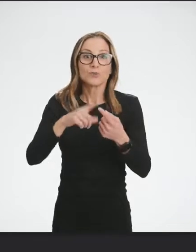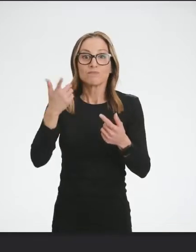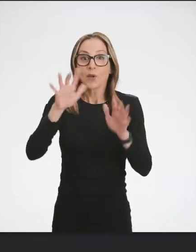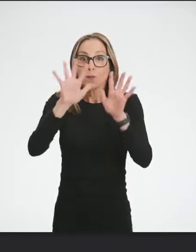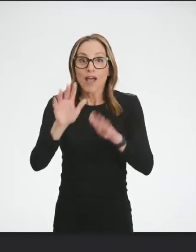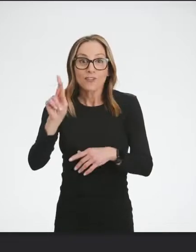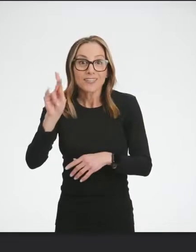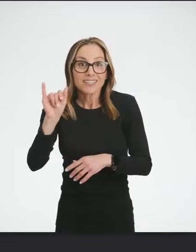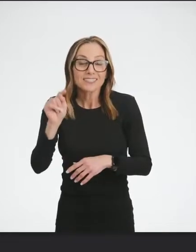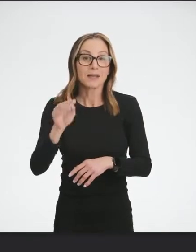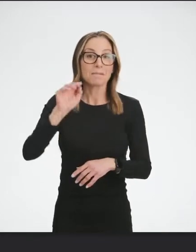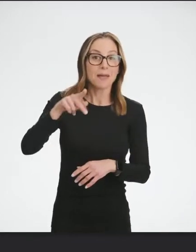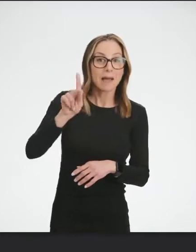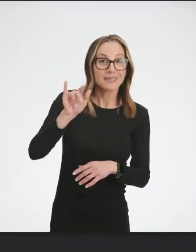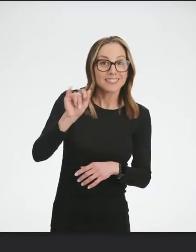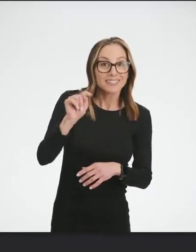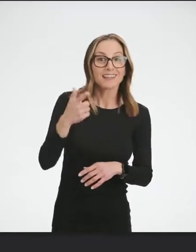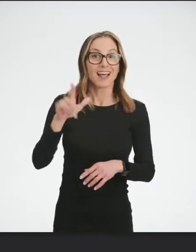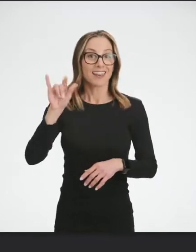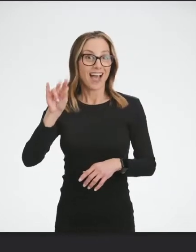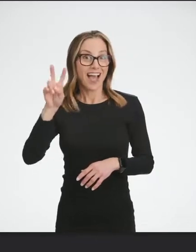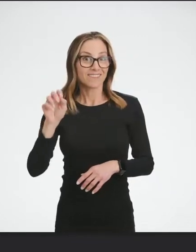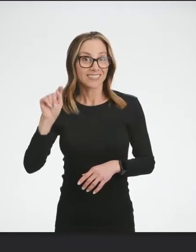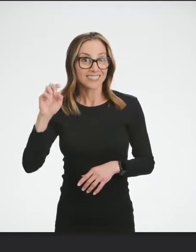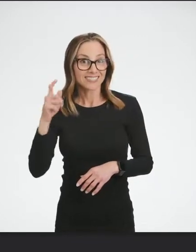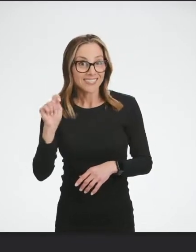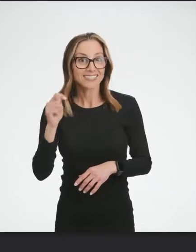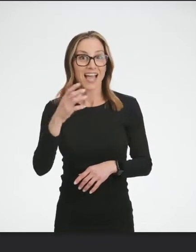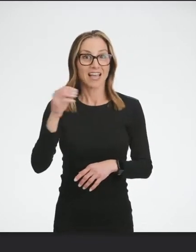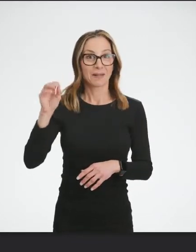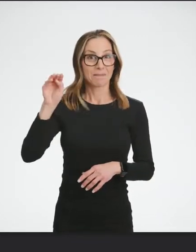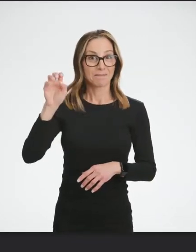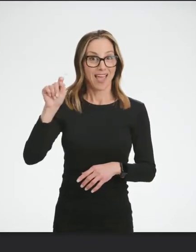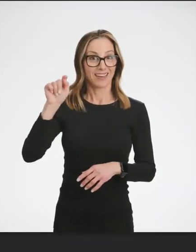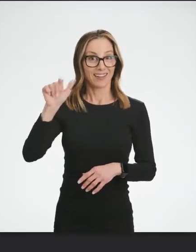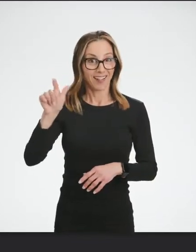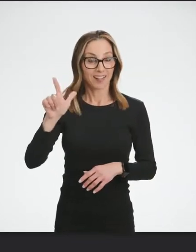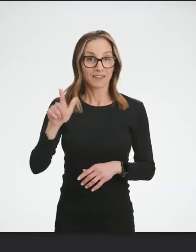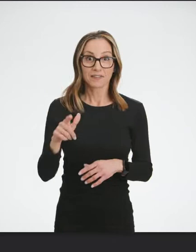Live Text, and Metal. And that's not the end of the story.